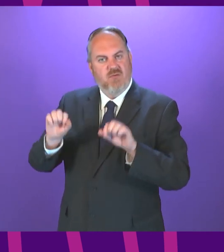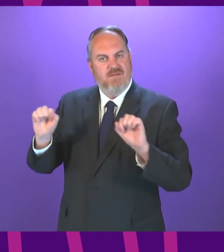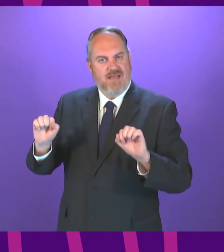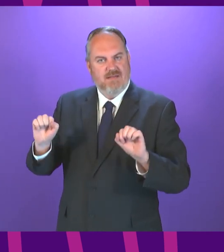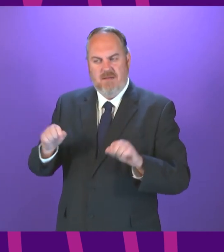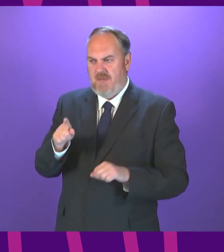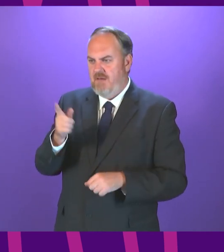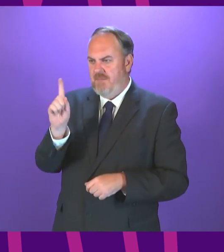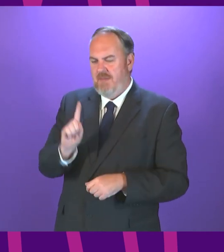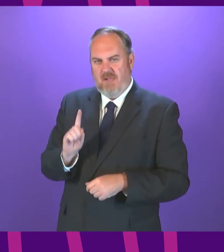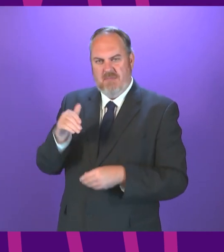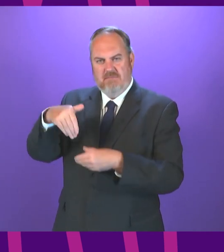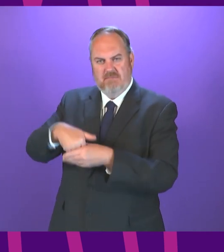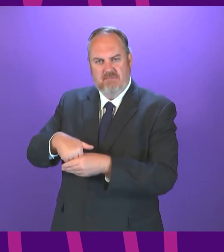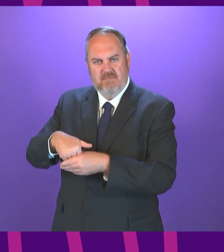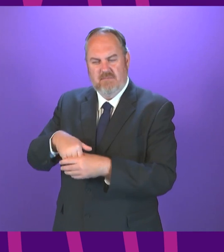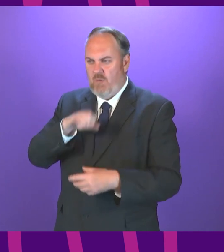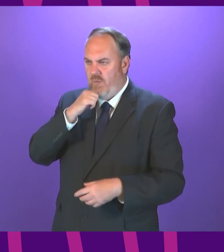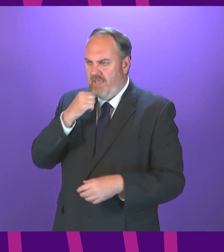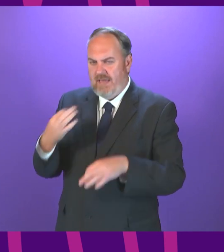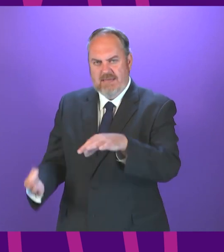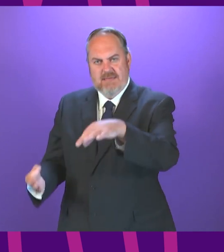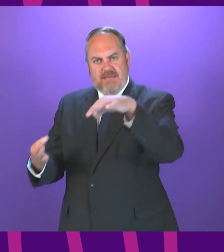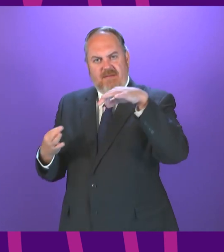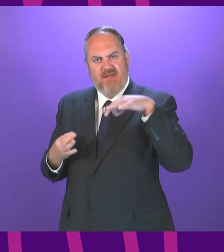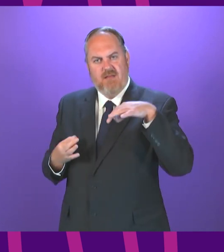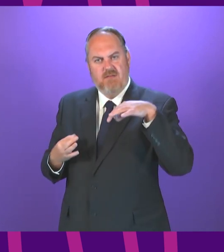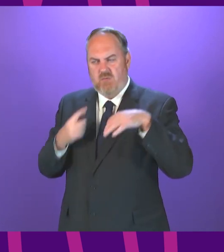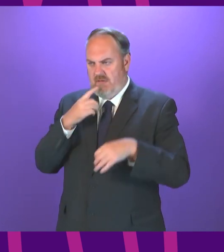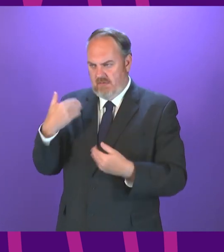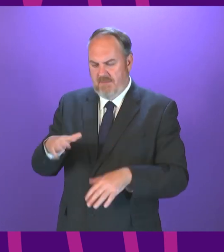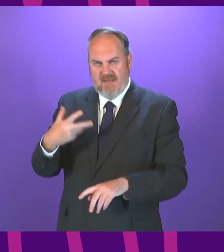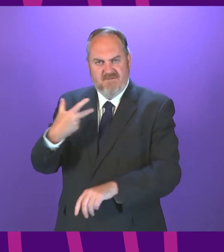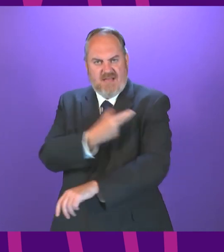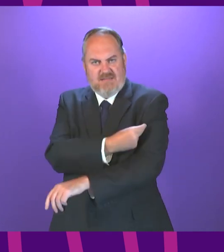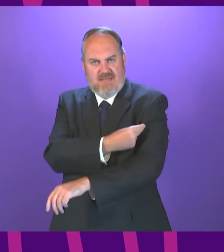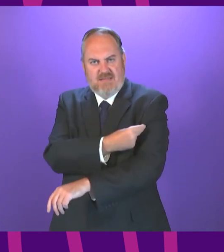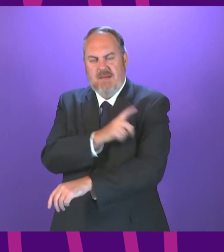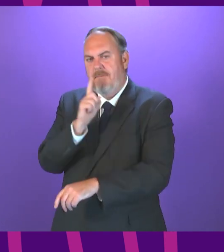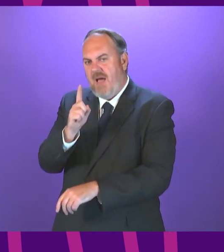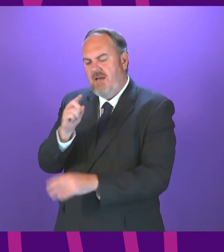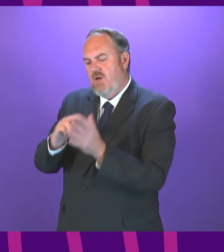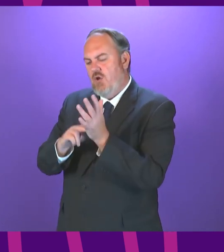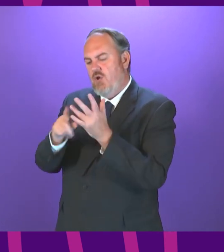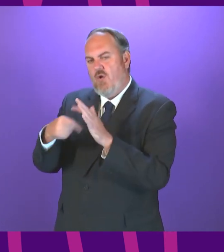about obtaining a vaccine certificate and unsure about their protection